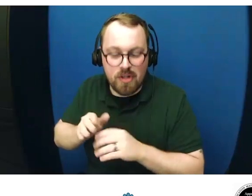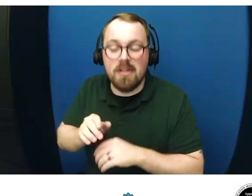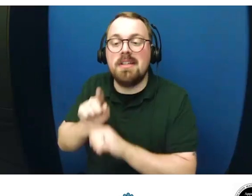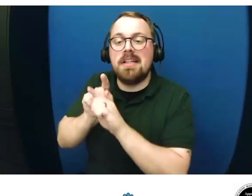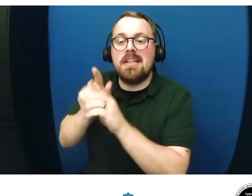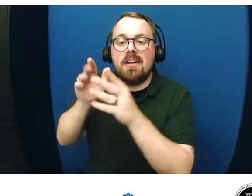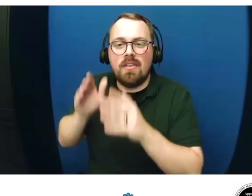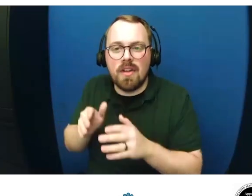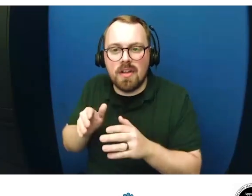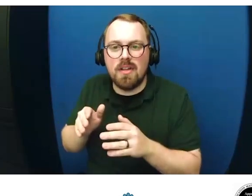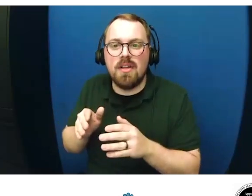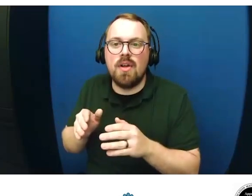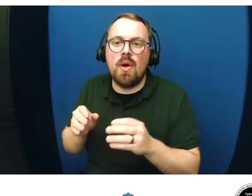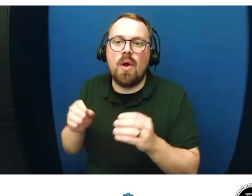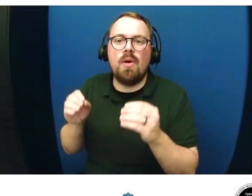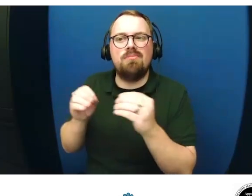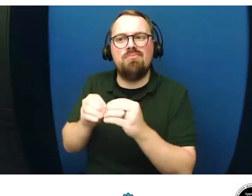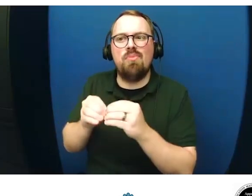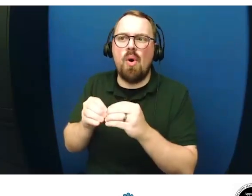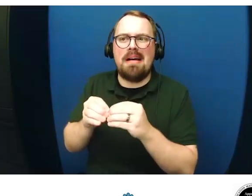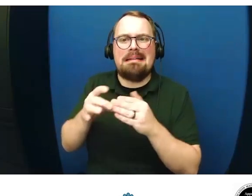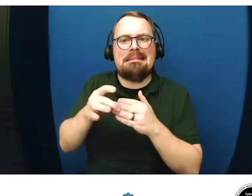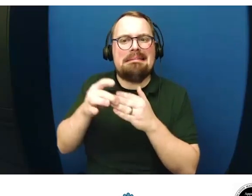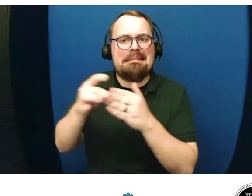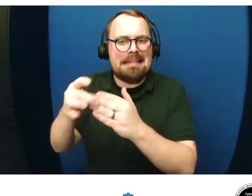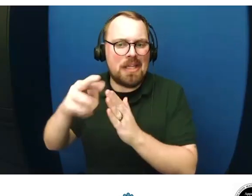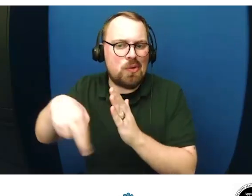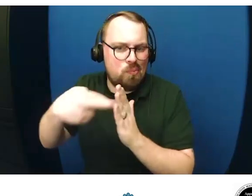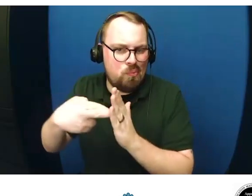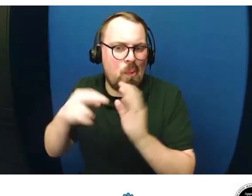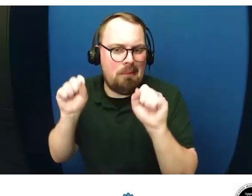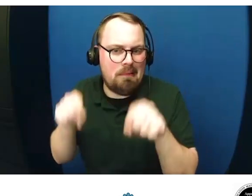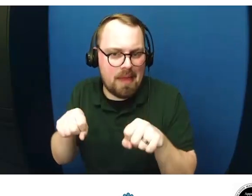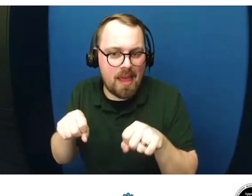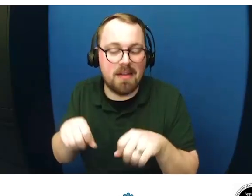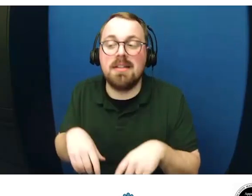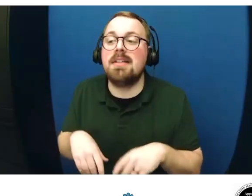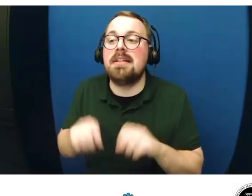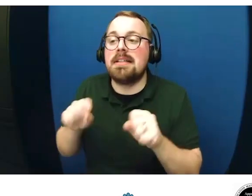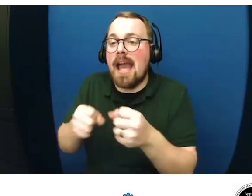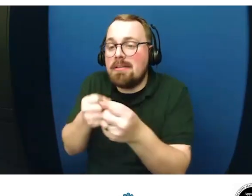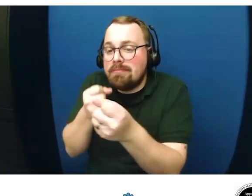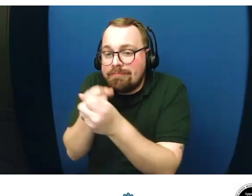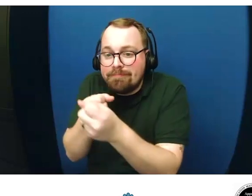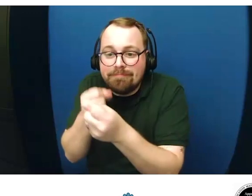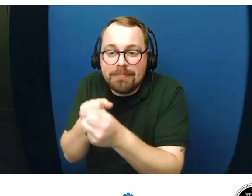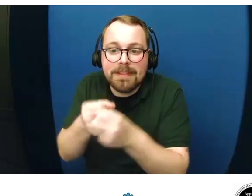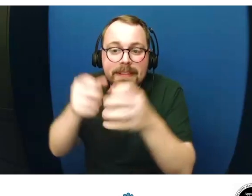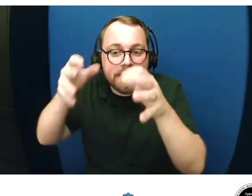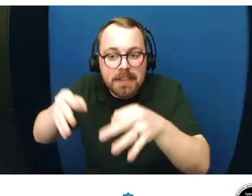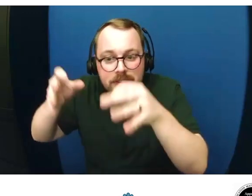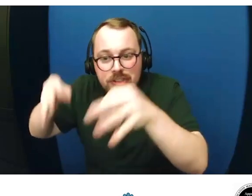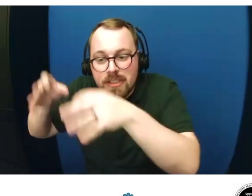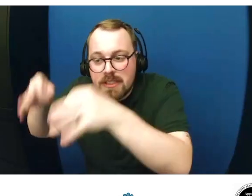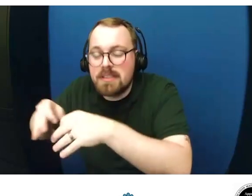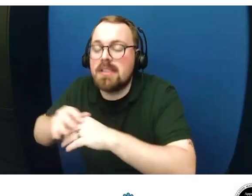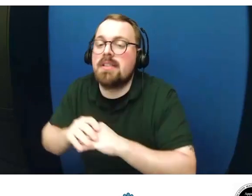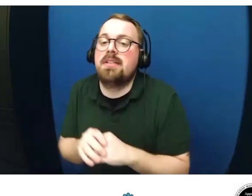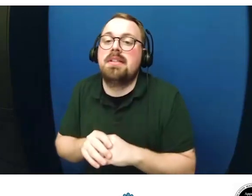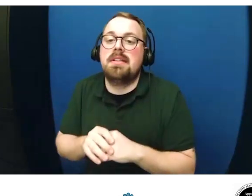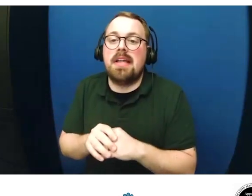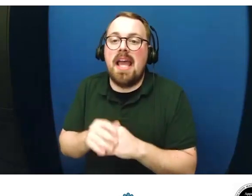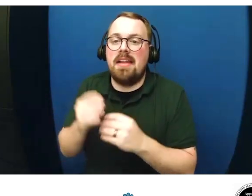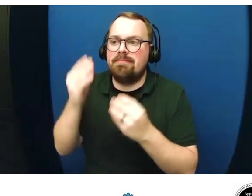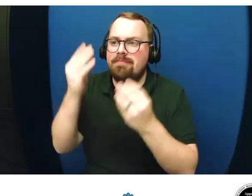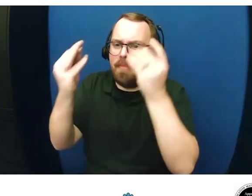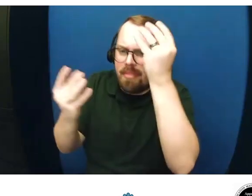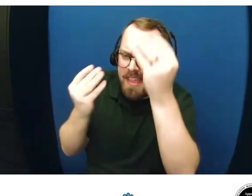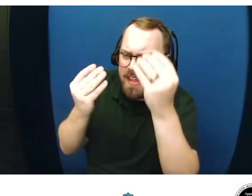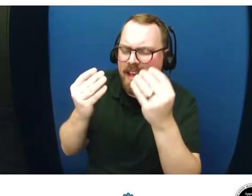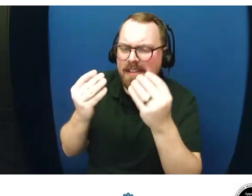be more in a lead role. And can assist in decision-making and thinking about...